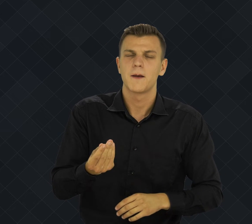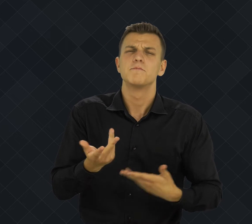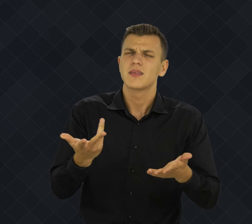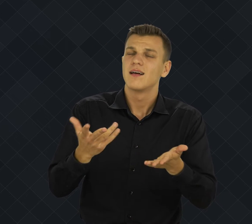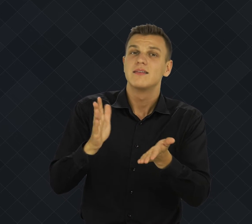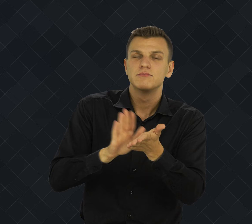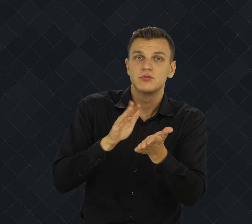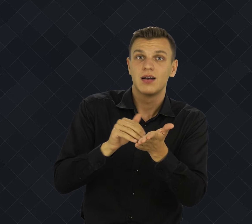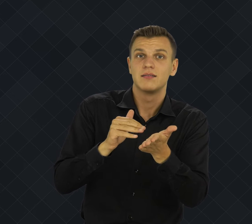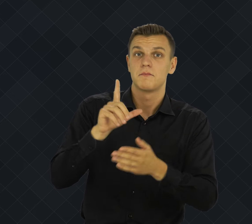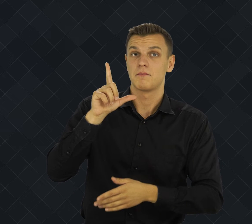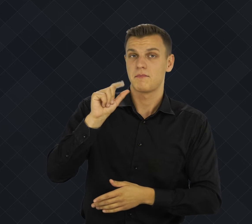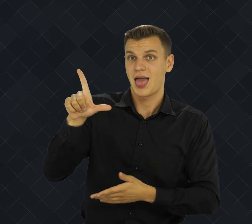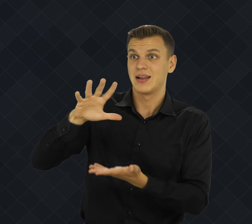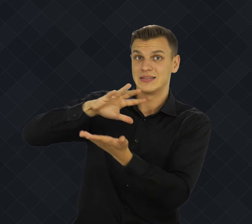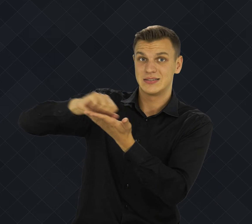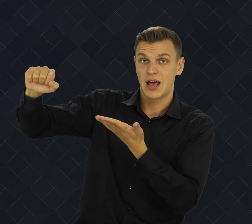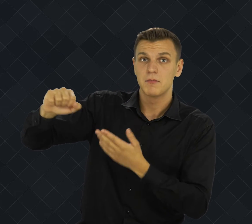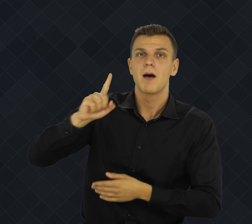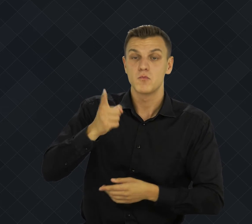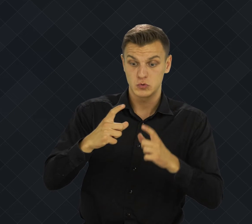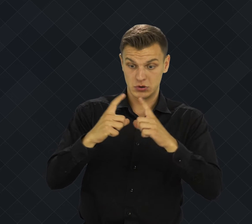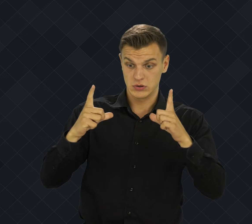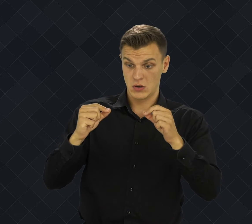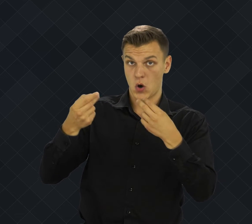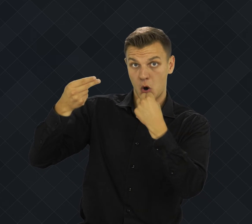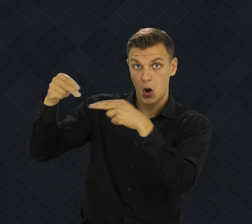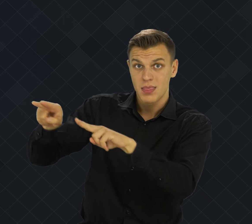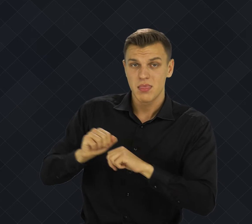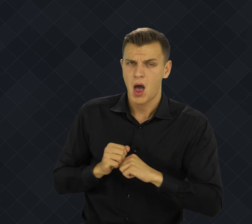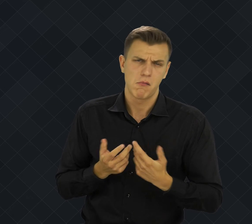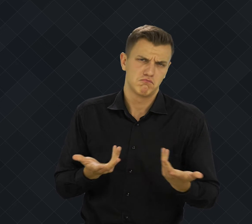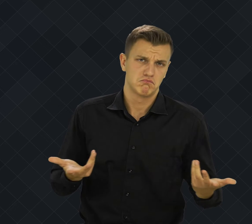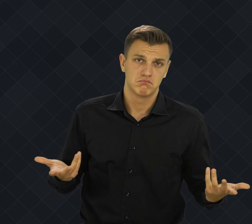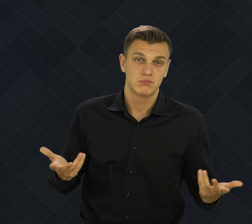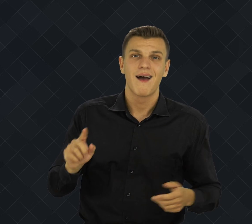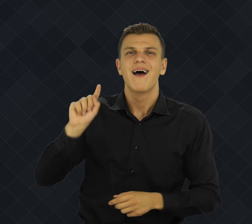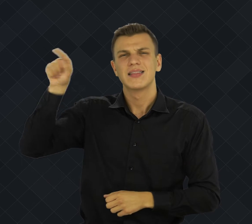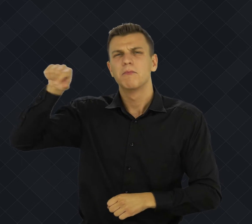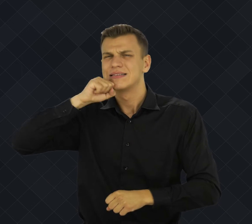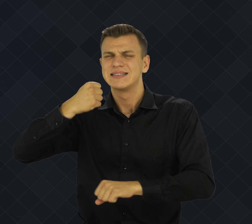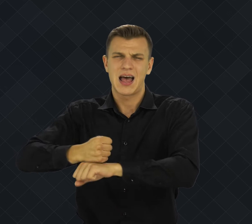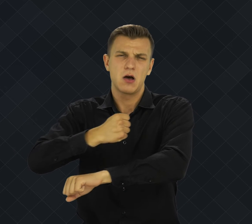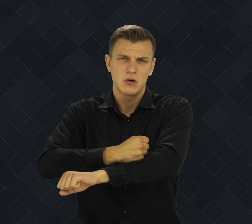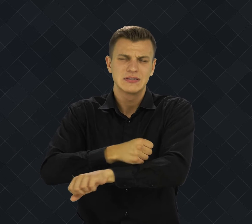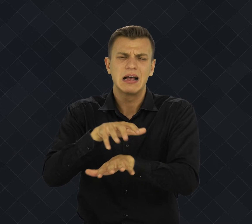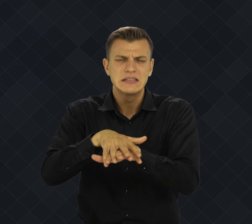If the driver's license is stopped, it is an administrative decision of the district governor,